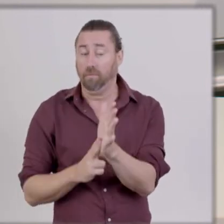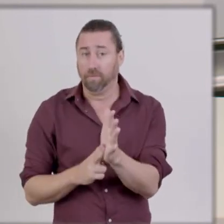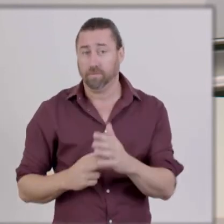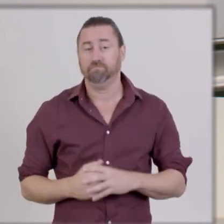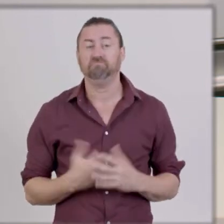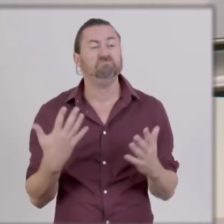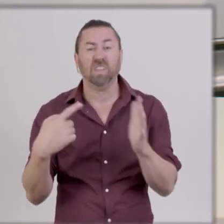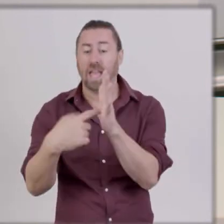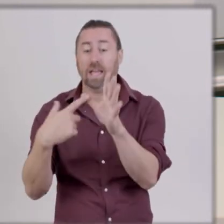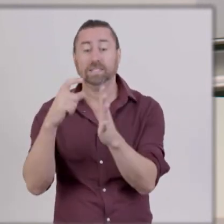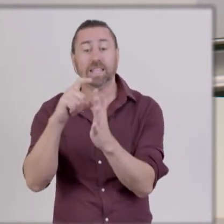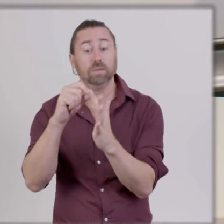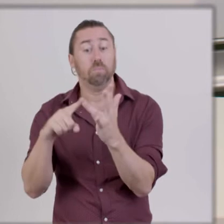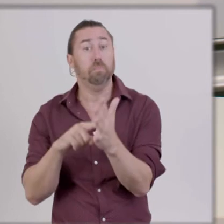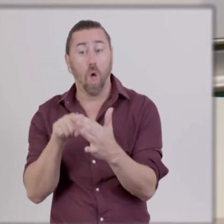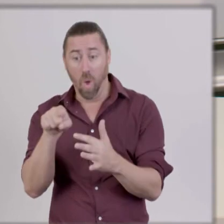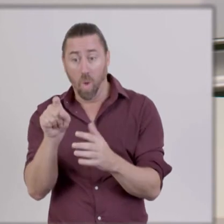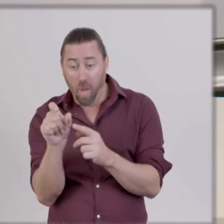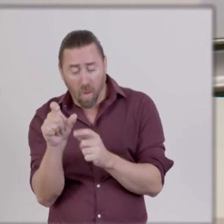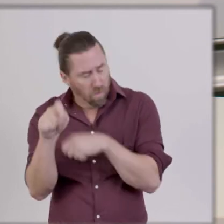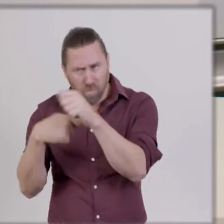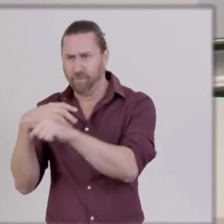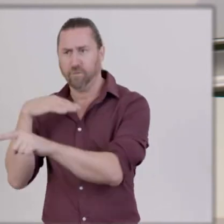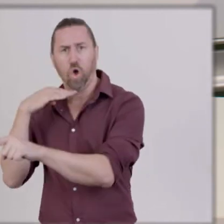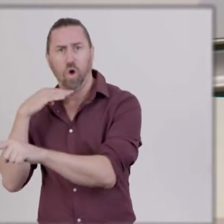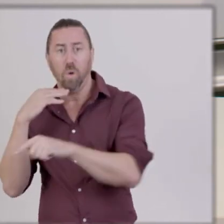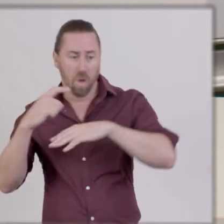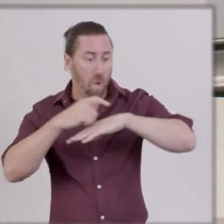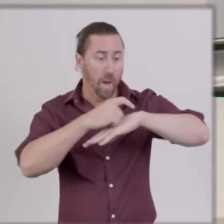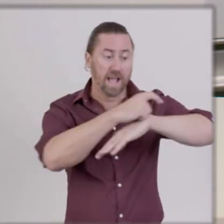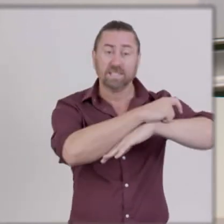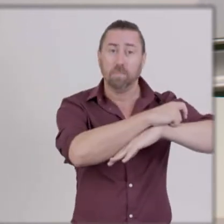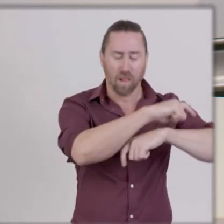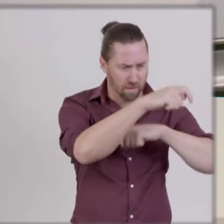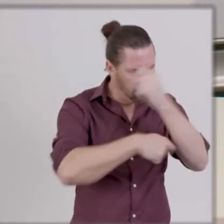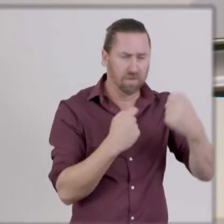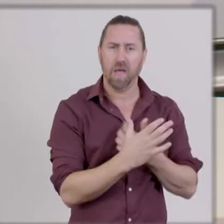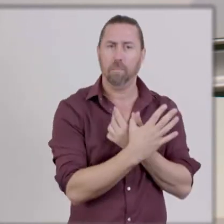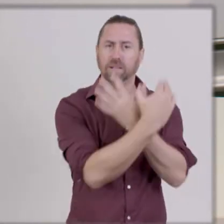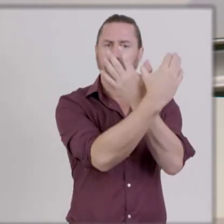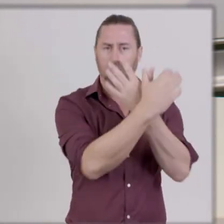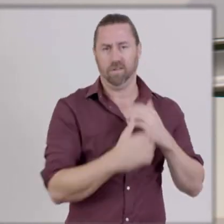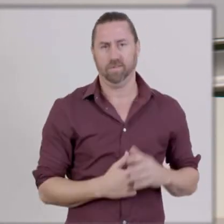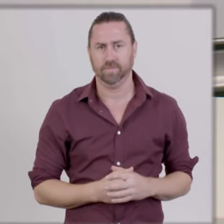For example, tadpoles transform into frogs. Caterpillars transform into butterflies.